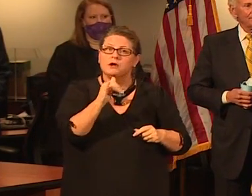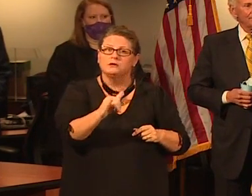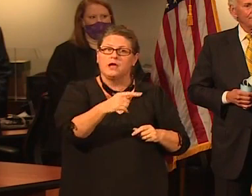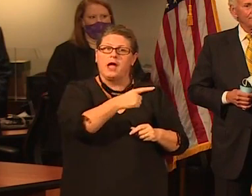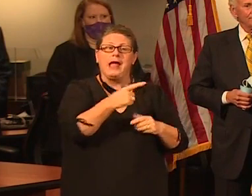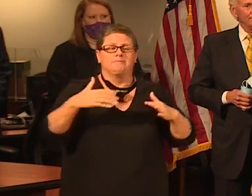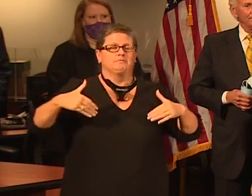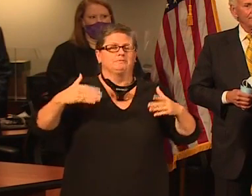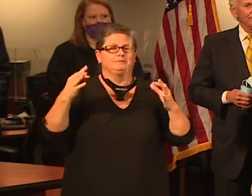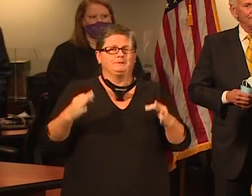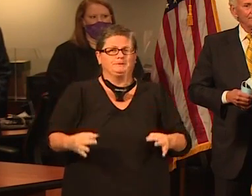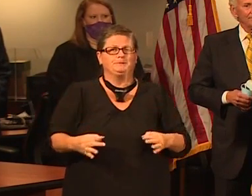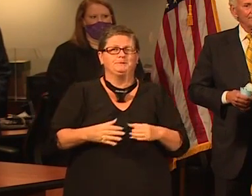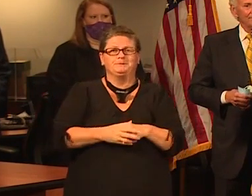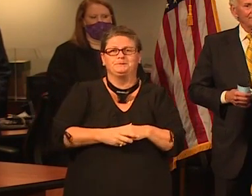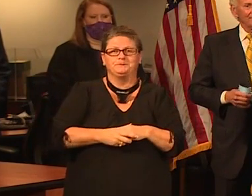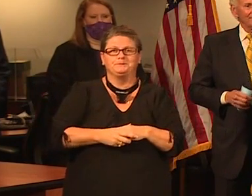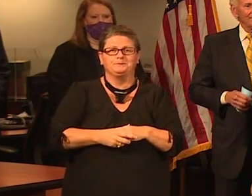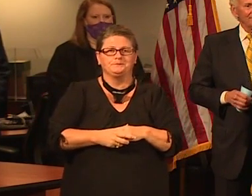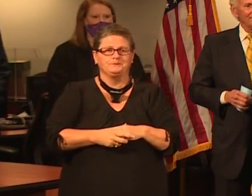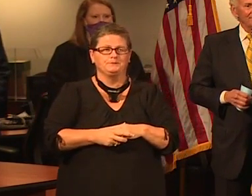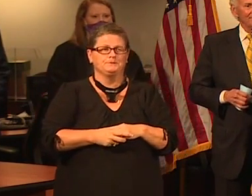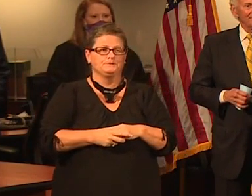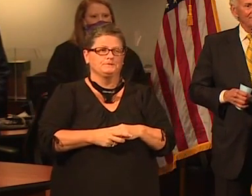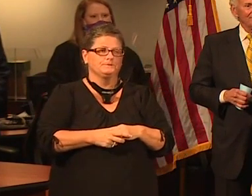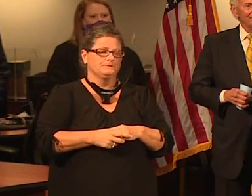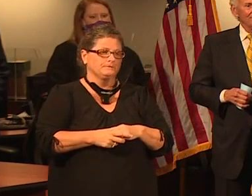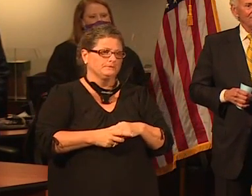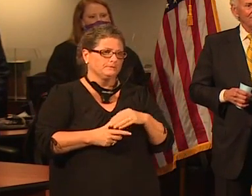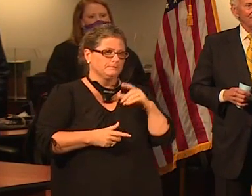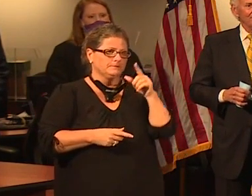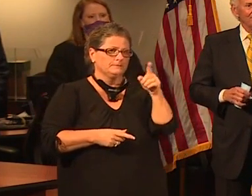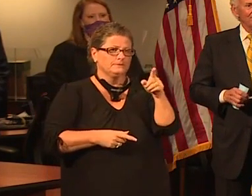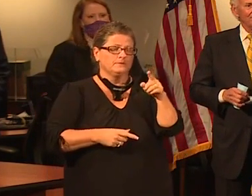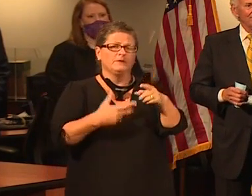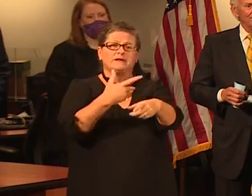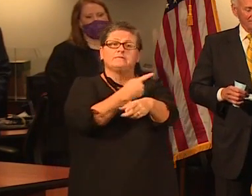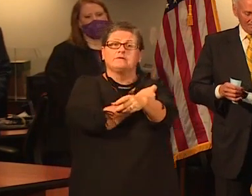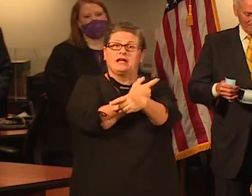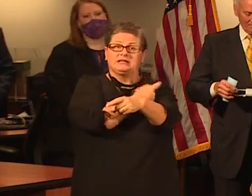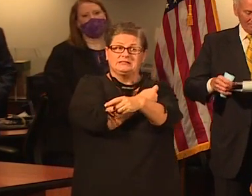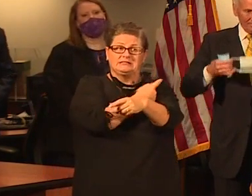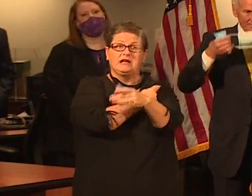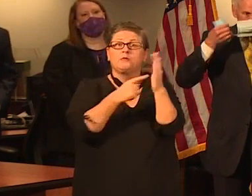WHO WILL BE THE NEXT -- WHO WILL BE HER AFTER SHE LEAVES? THAT WILL BE DETERMINED.